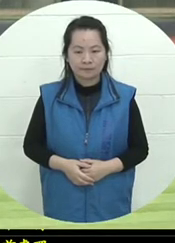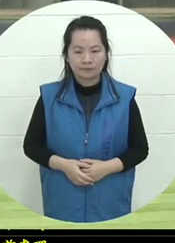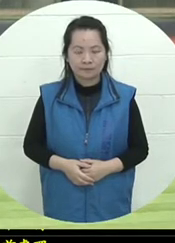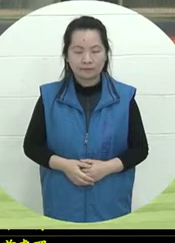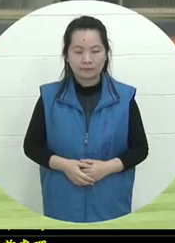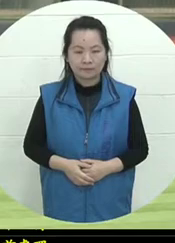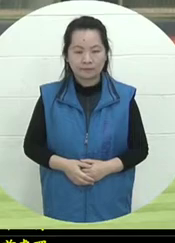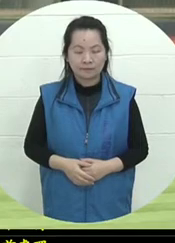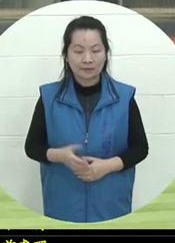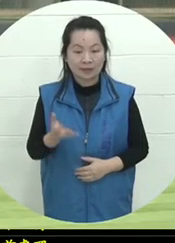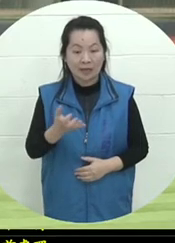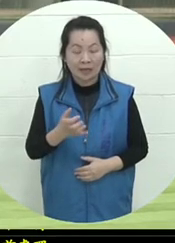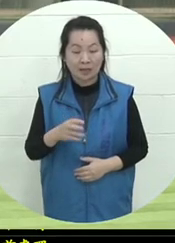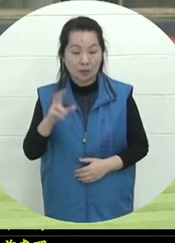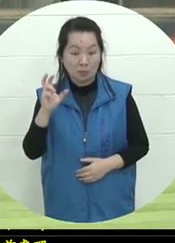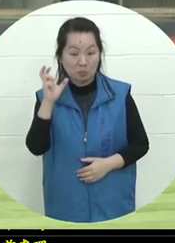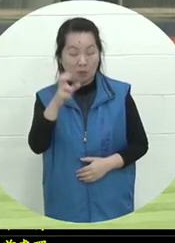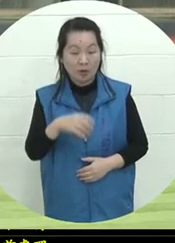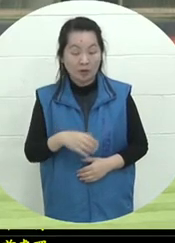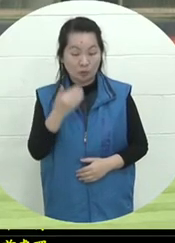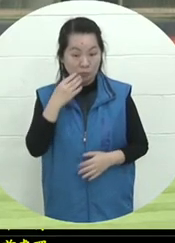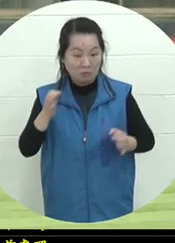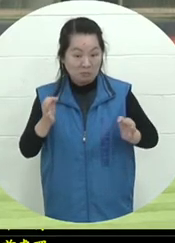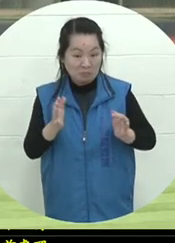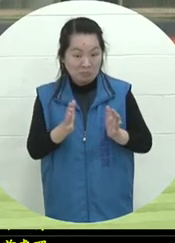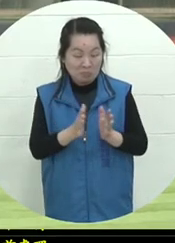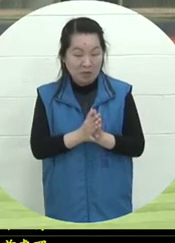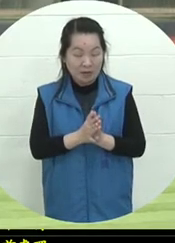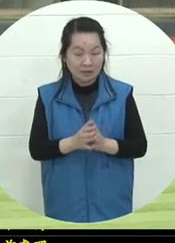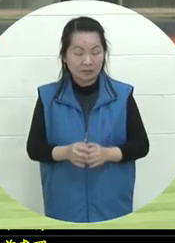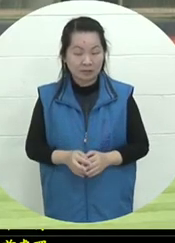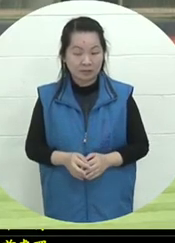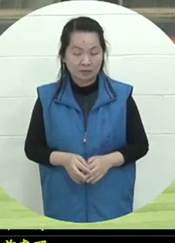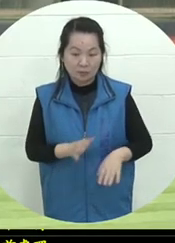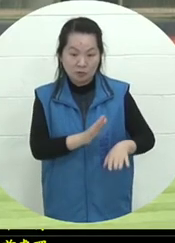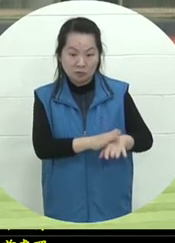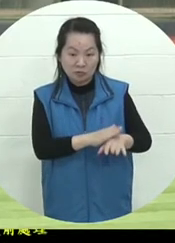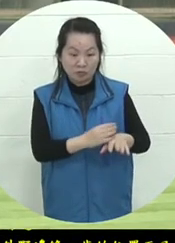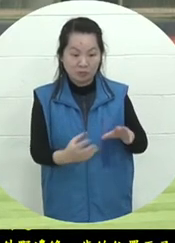, so if the pitcher just caught the ball on the left side of his body at the first time, he